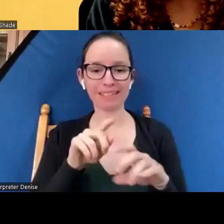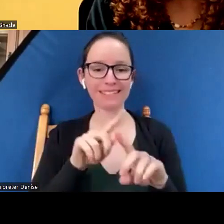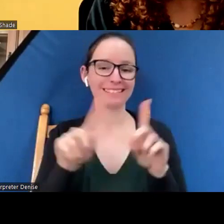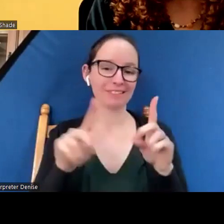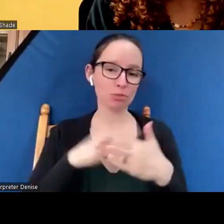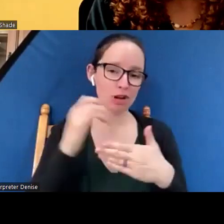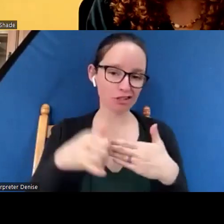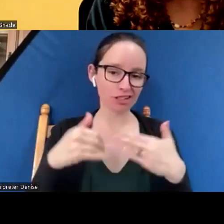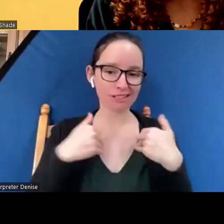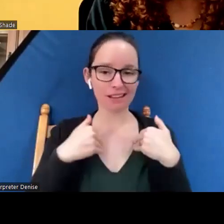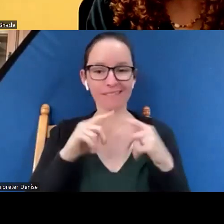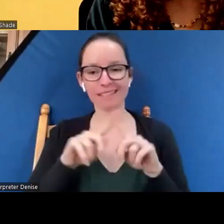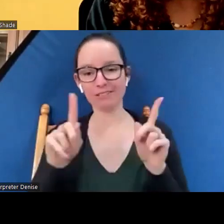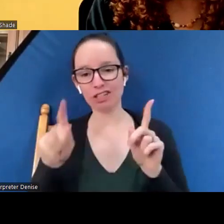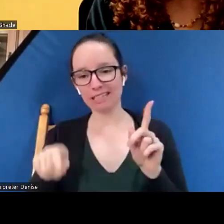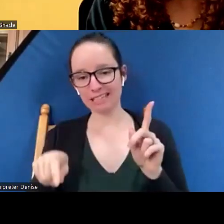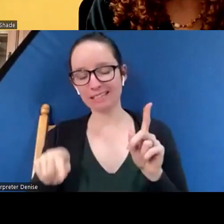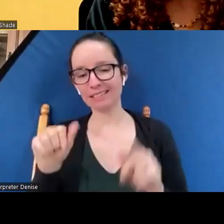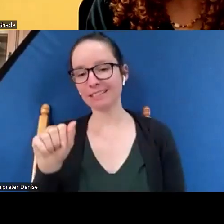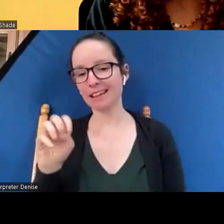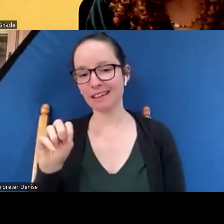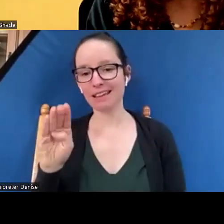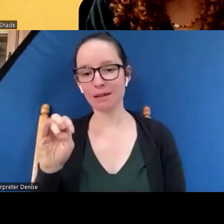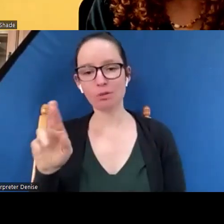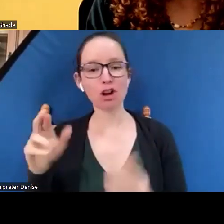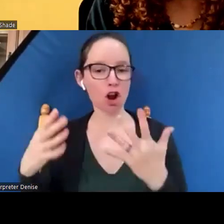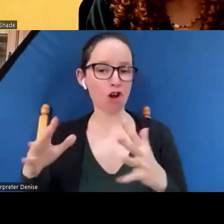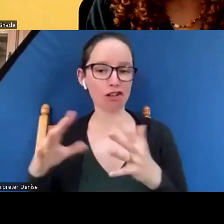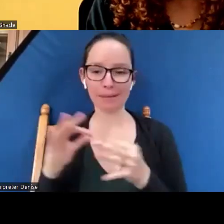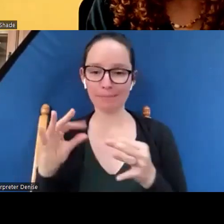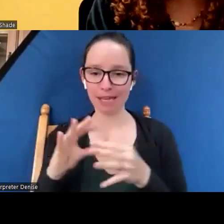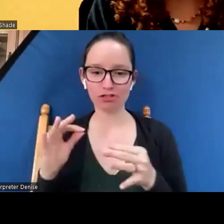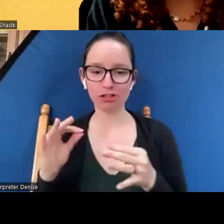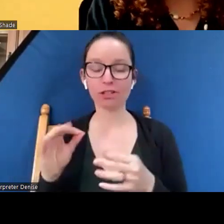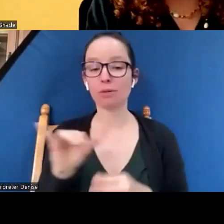mentioned. But I think to echo Hailey, having someone who is a trained